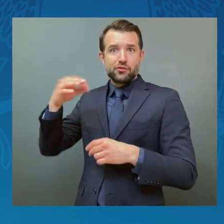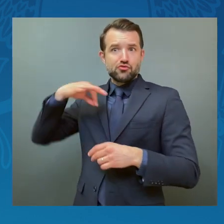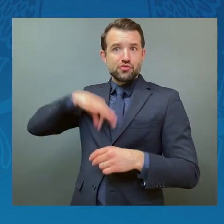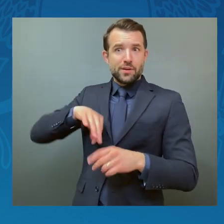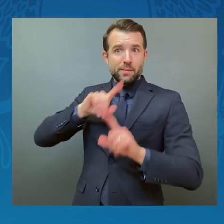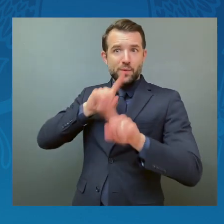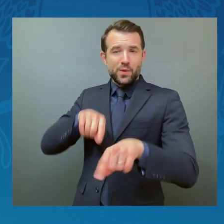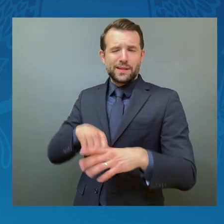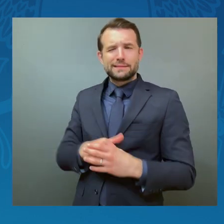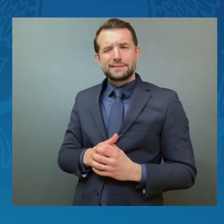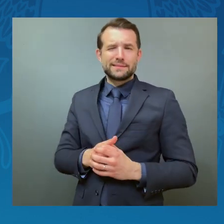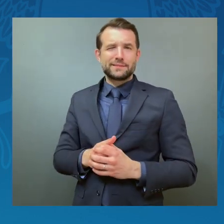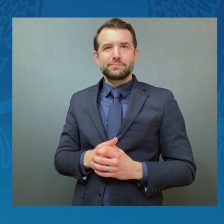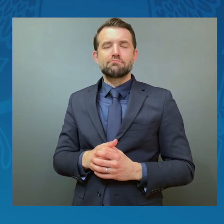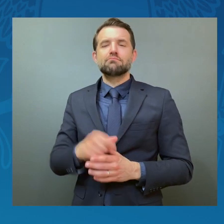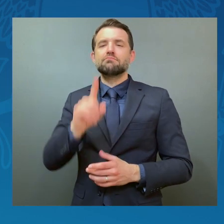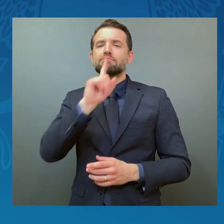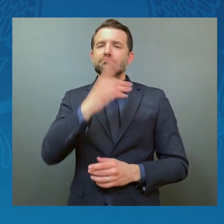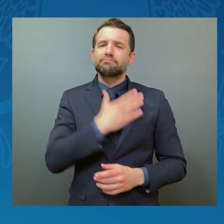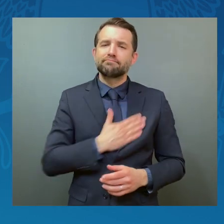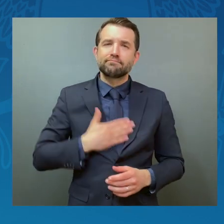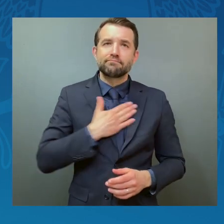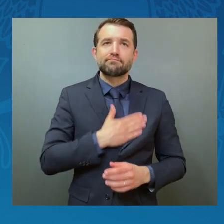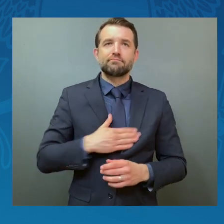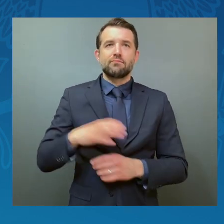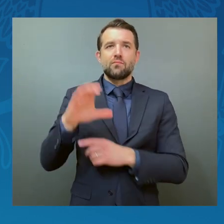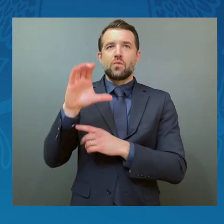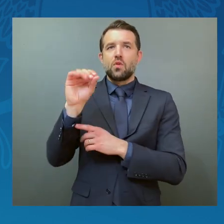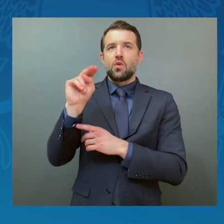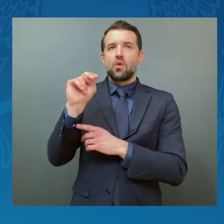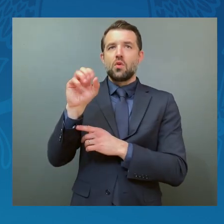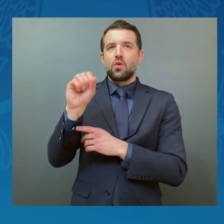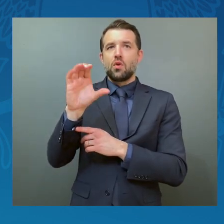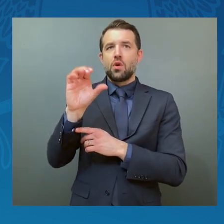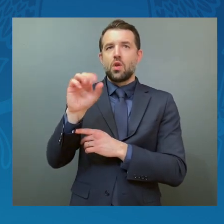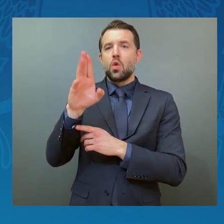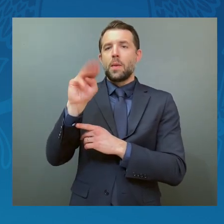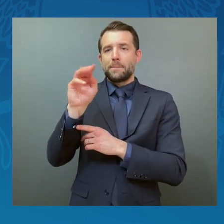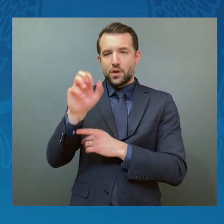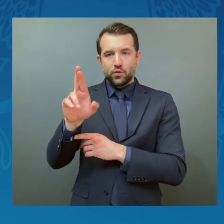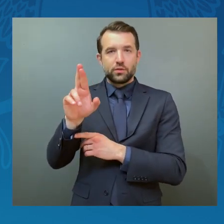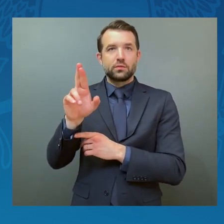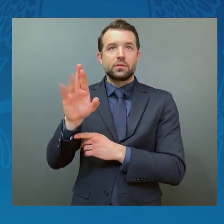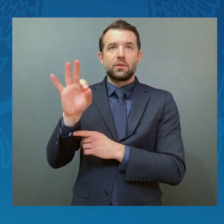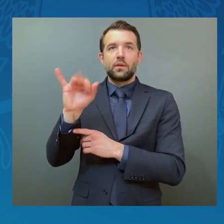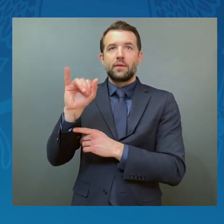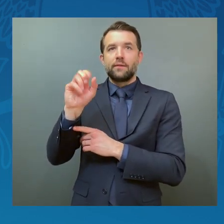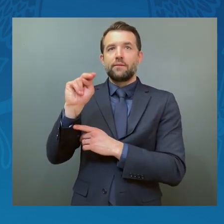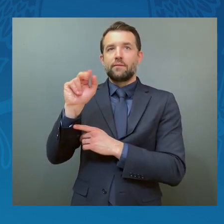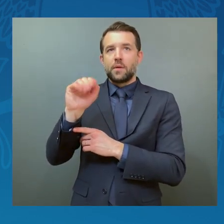consumerfinance.gov/medical debt. We have resources and tools for consumers,